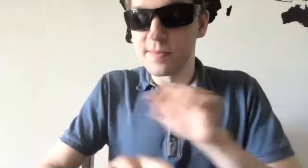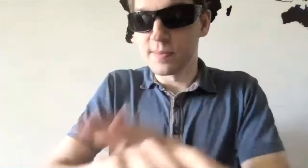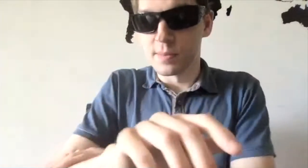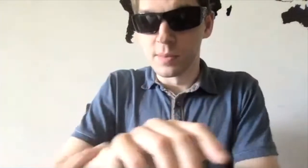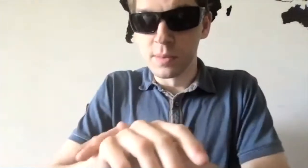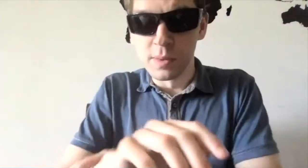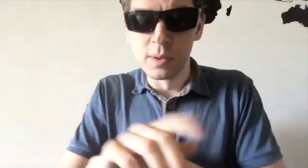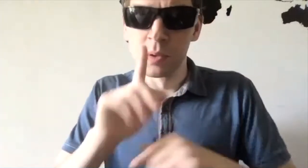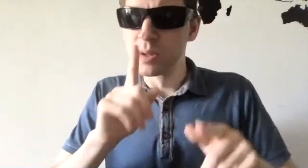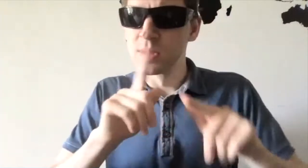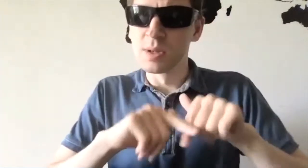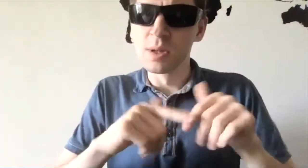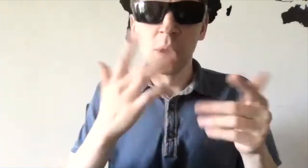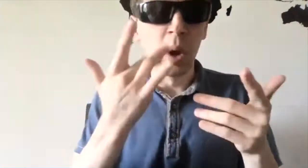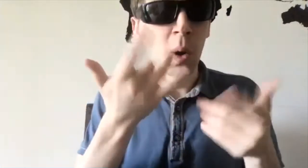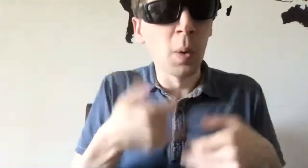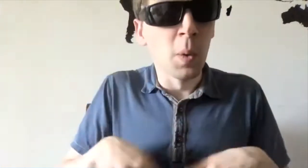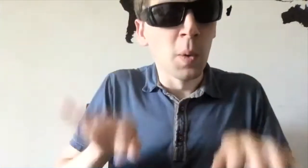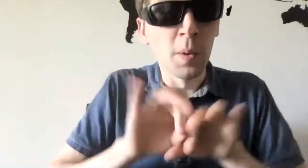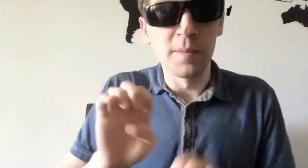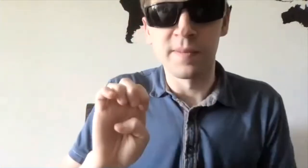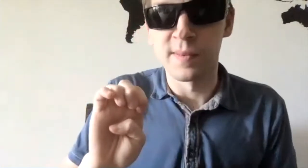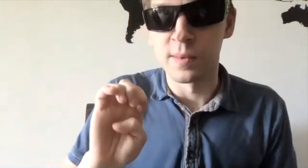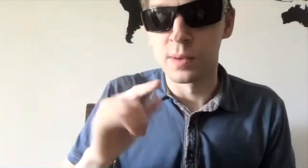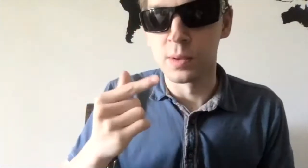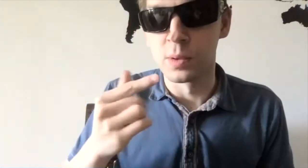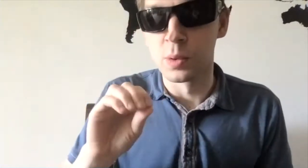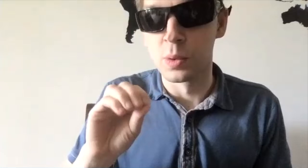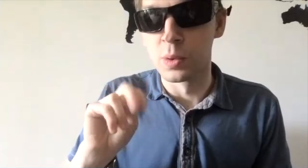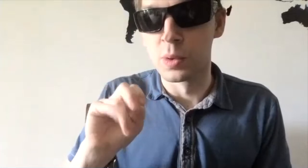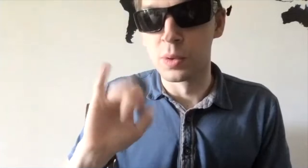face to face and they're going to touch my leg then and give me the feedback that way.